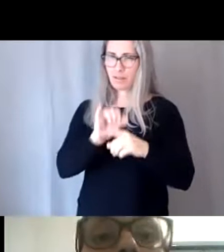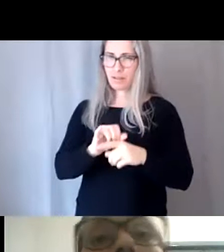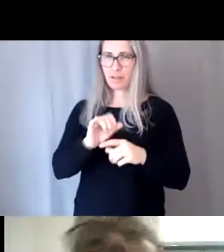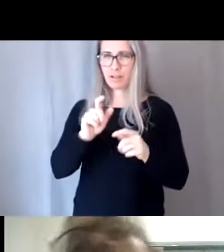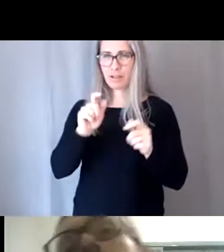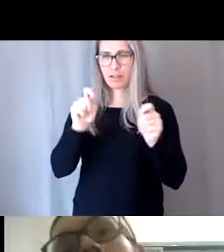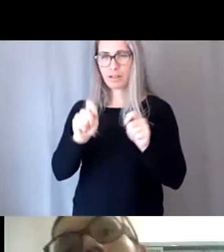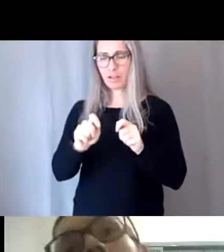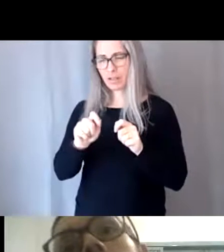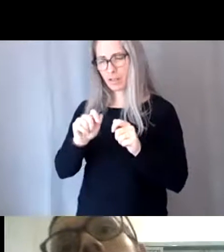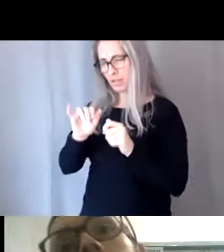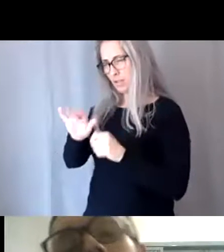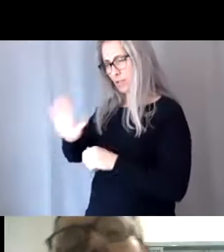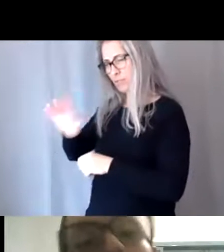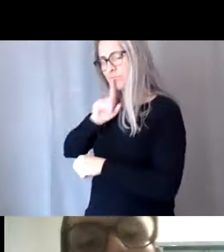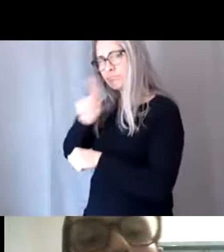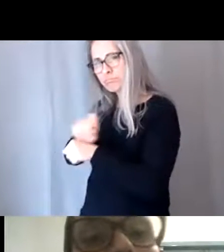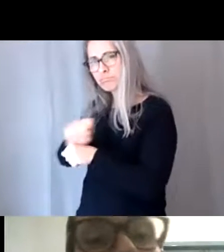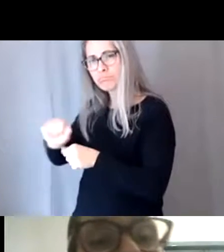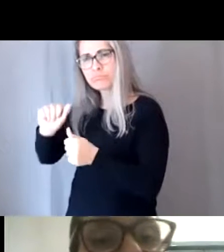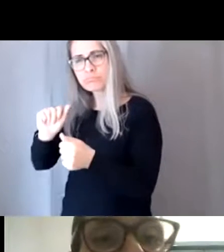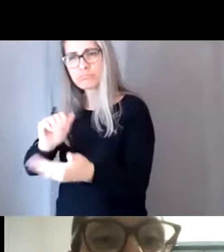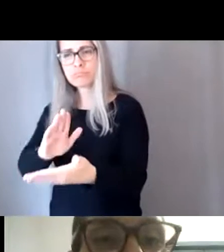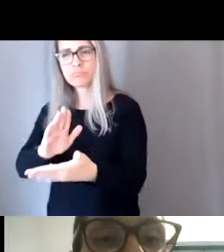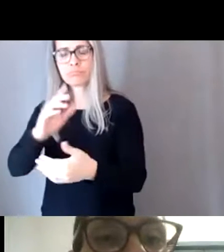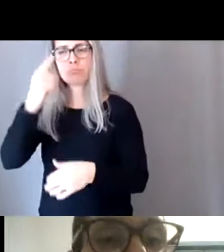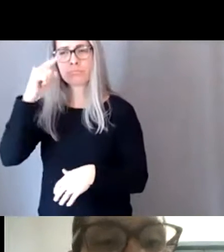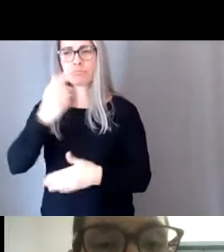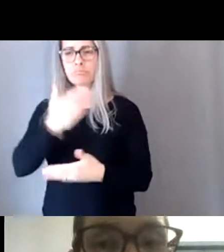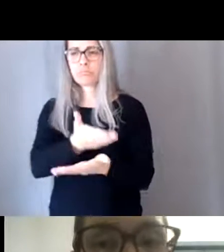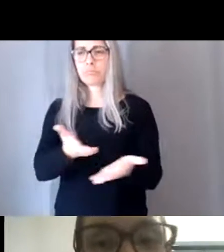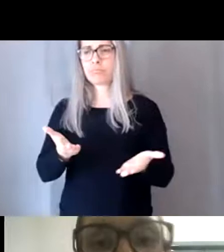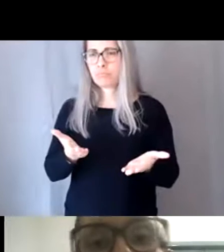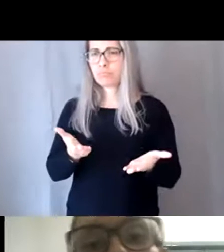for rehabilitation or disabled people